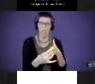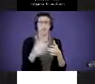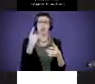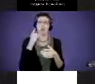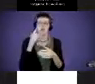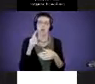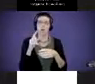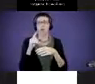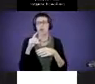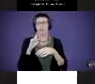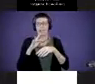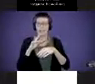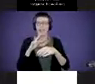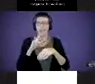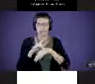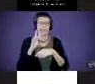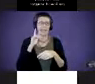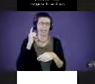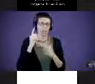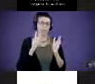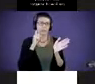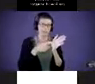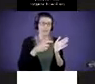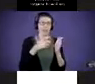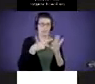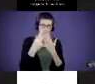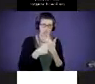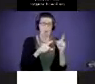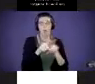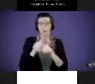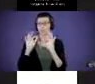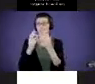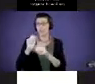Intervention programs, as well as family based organizations and family leaders